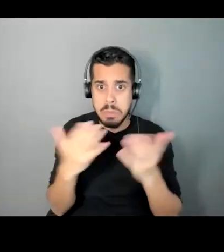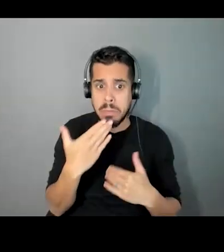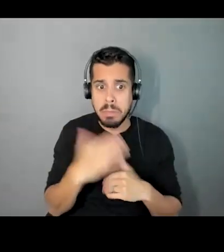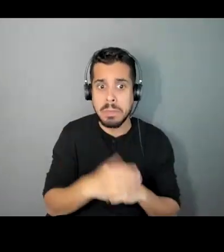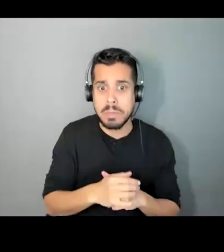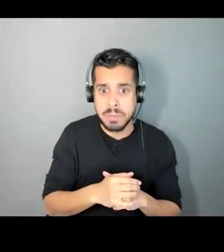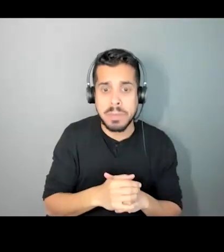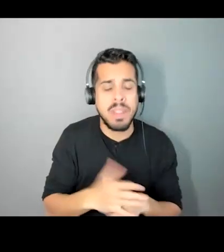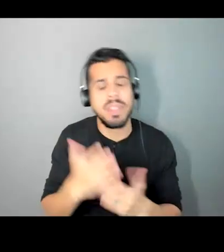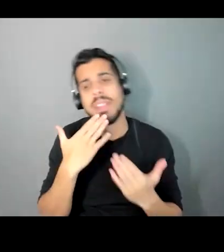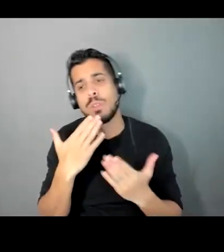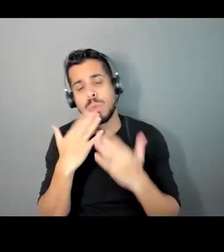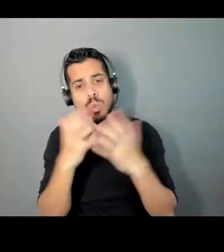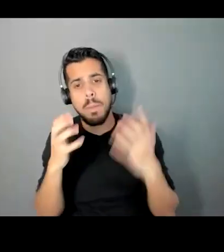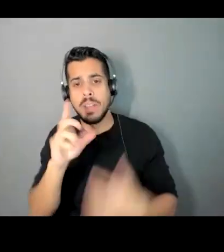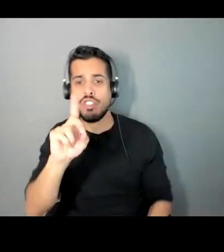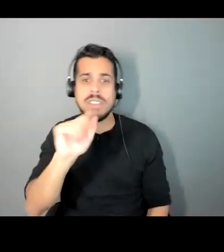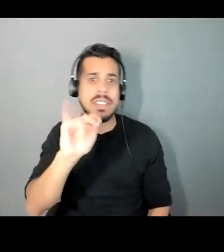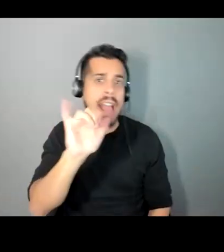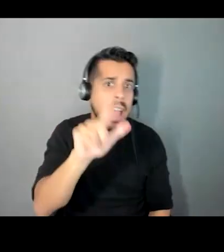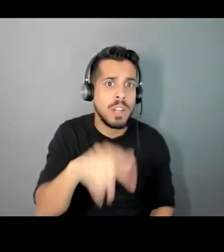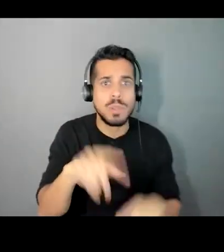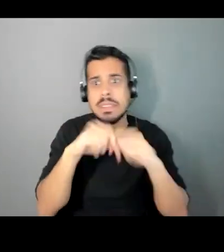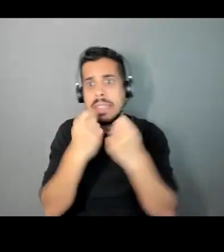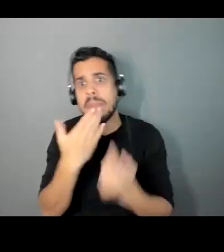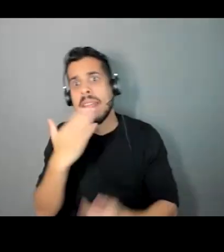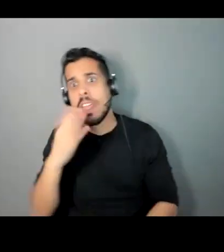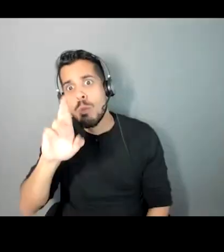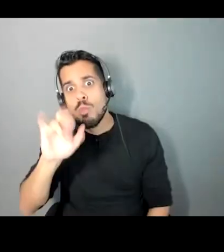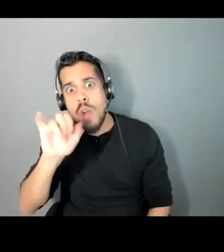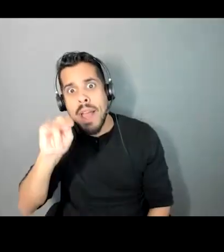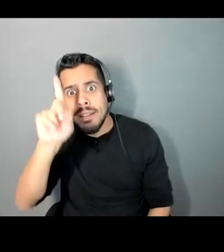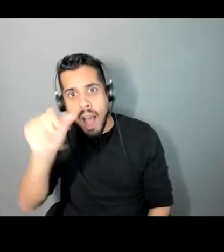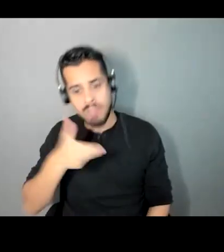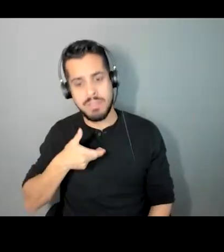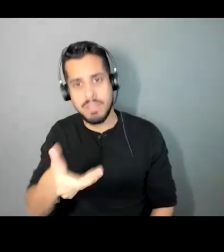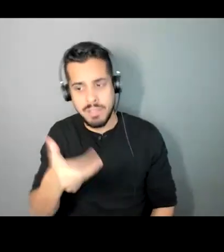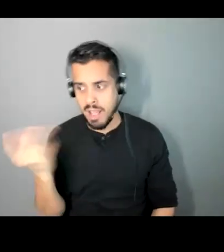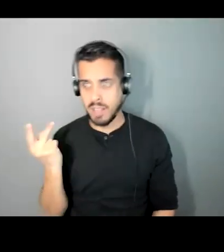[Mike] Yeah, thank you so much, Daniel and team for-- Brenda, thank you for bringing me in, and us in, and, uh...